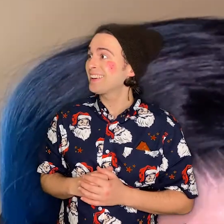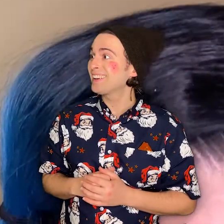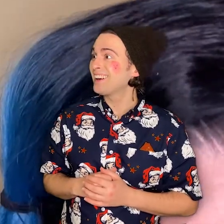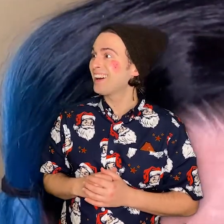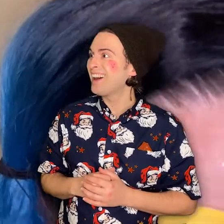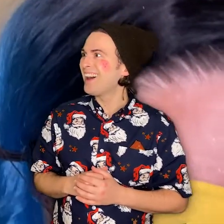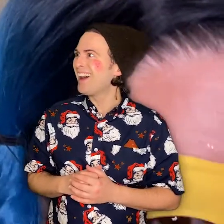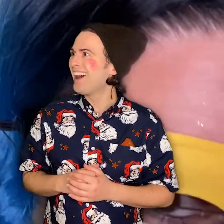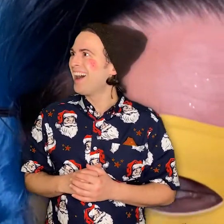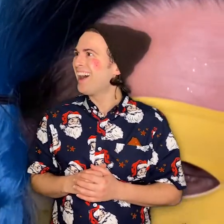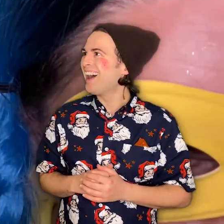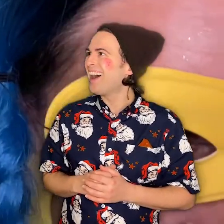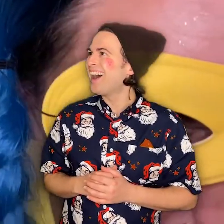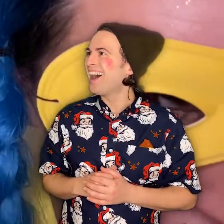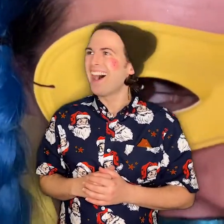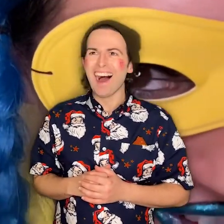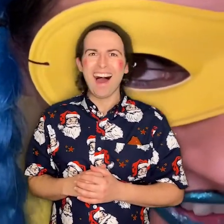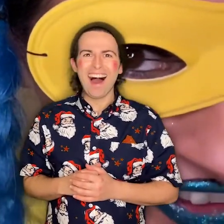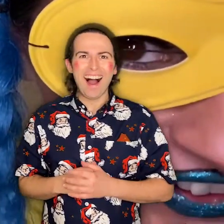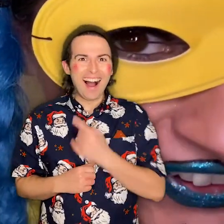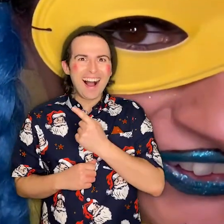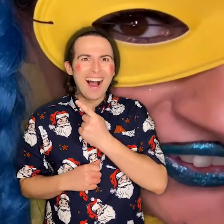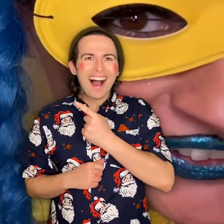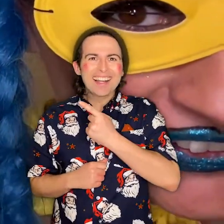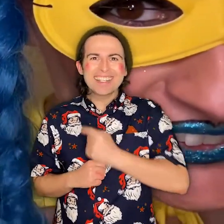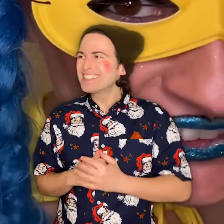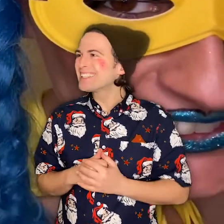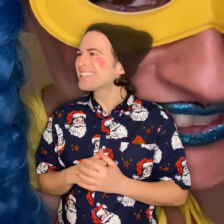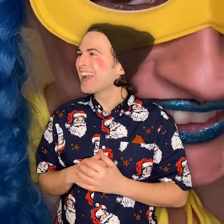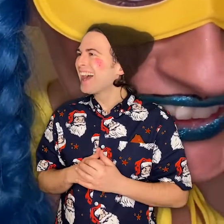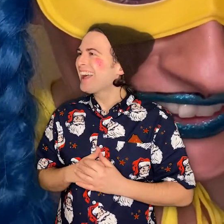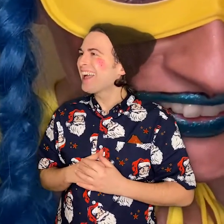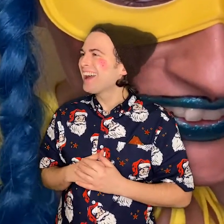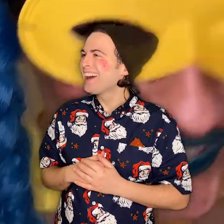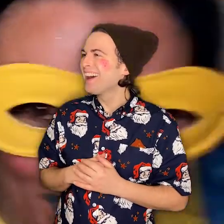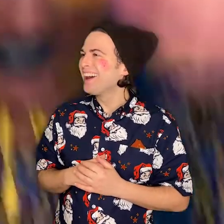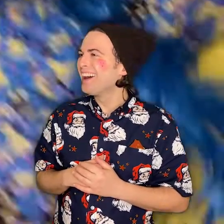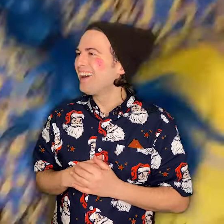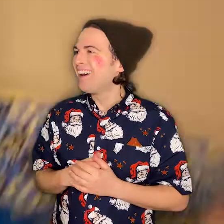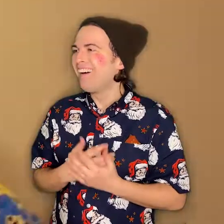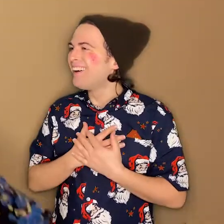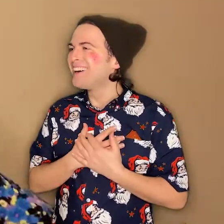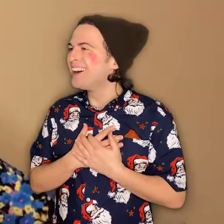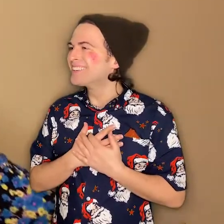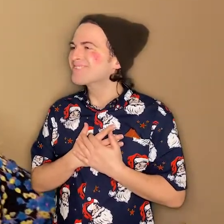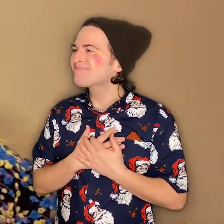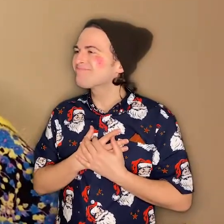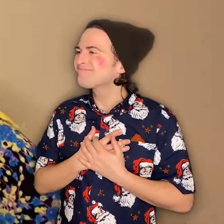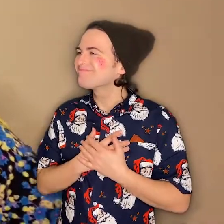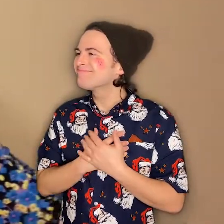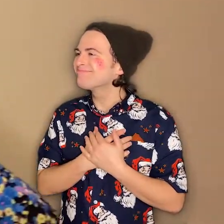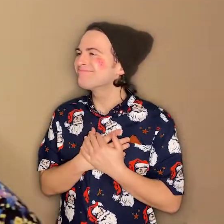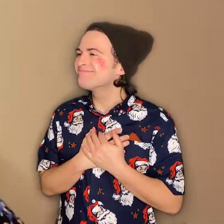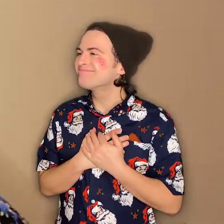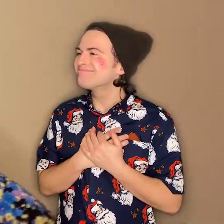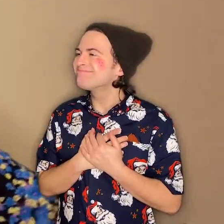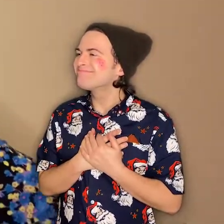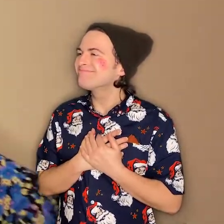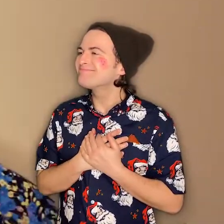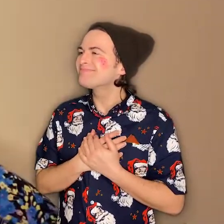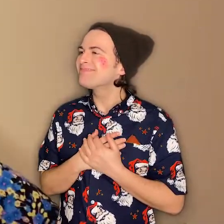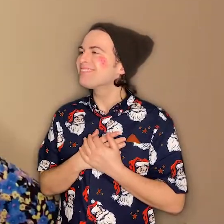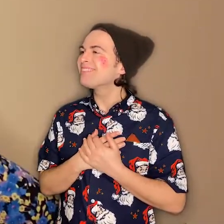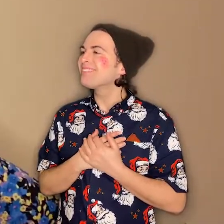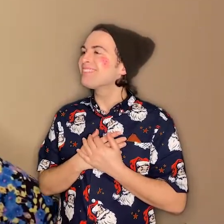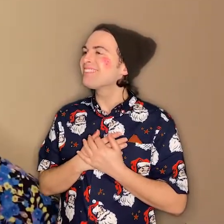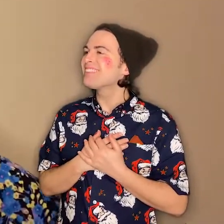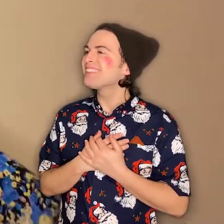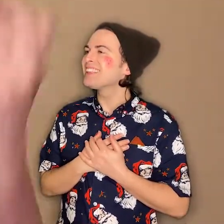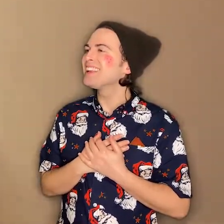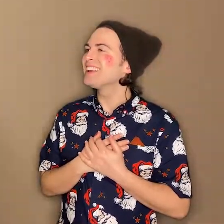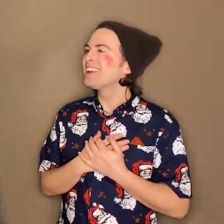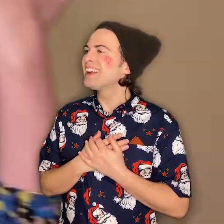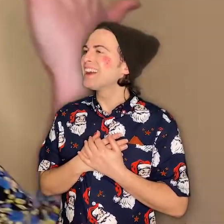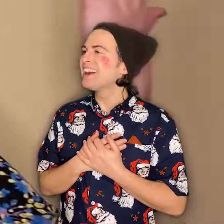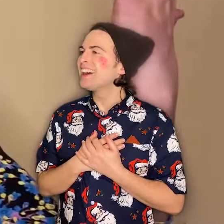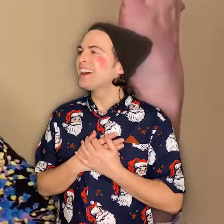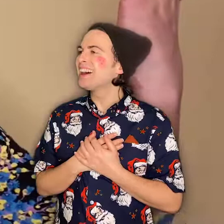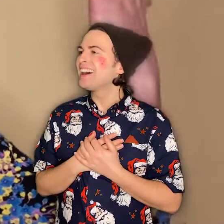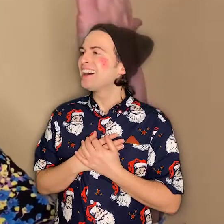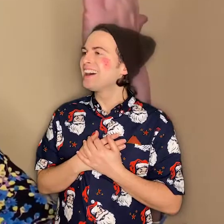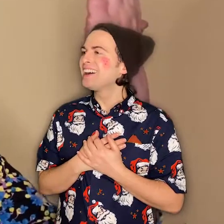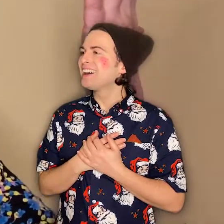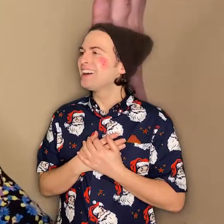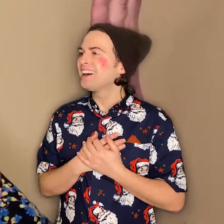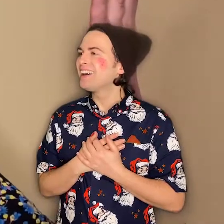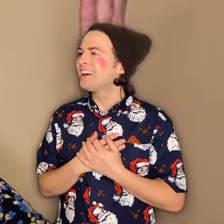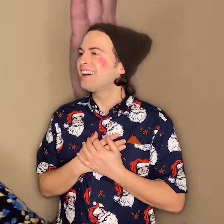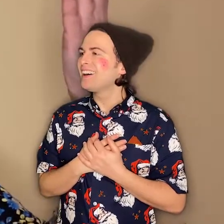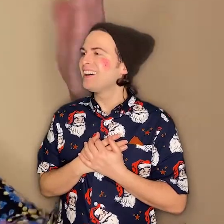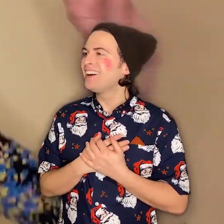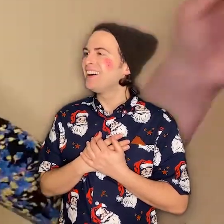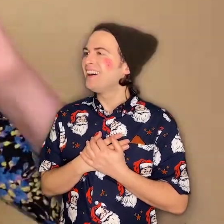Wind – (Super hero fanfare)Hello boys and girls, it is I, the Wonderful Wind, marvel at my powers to create